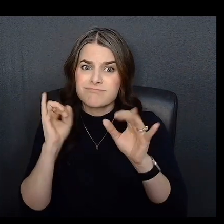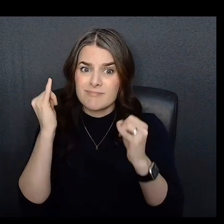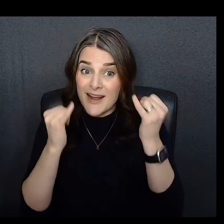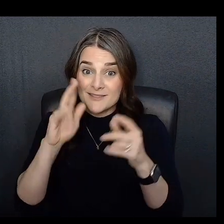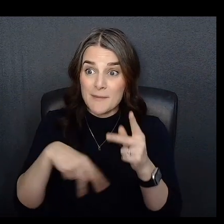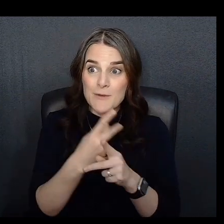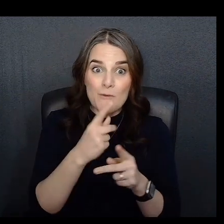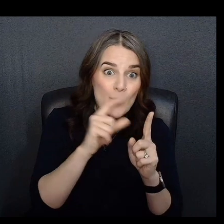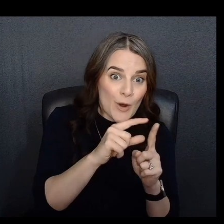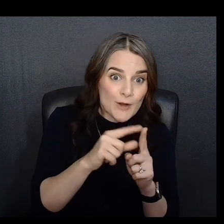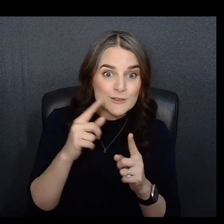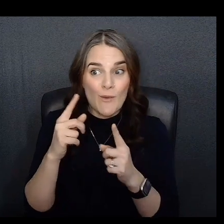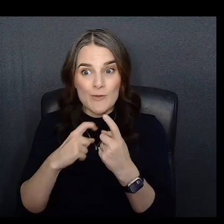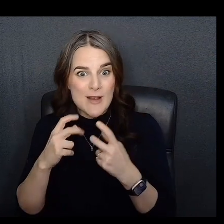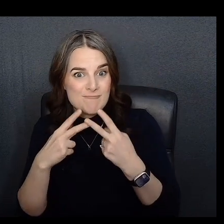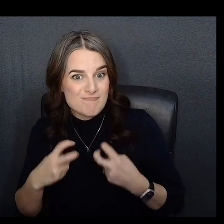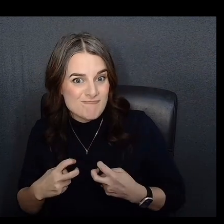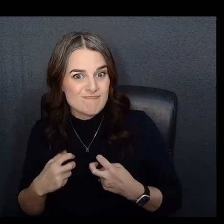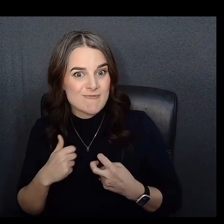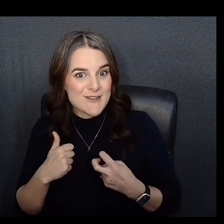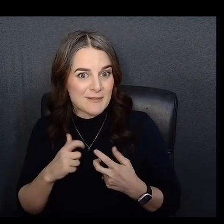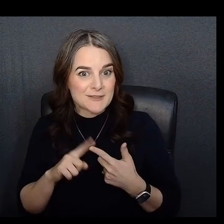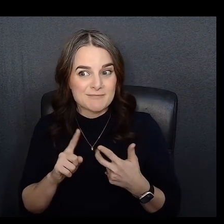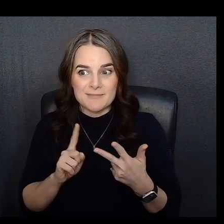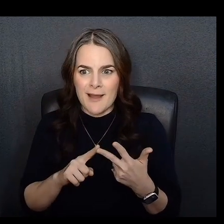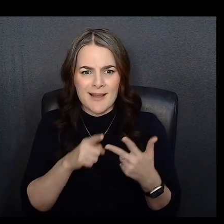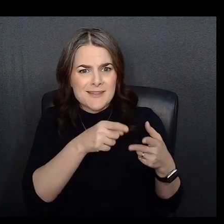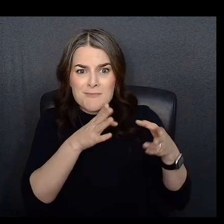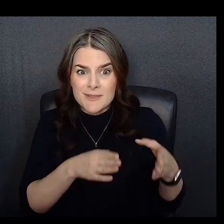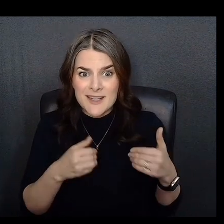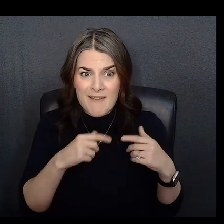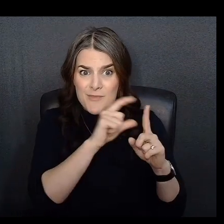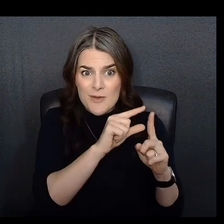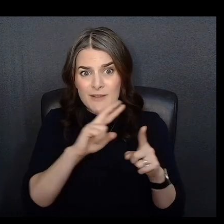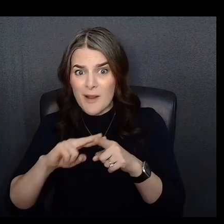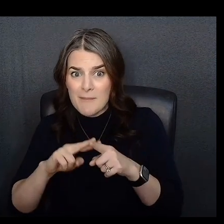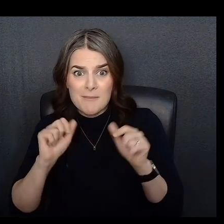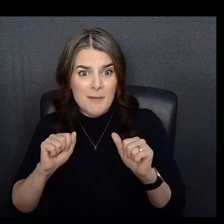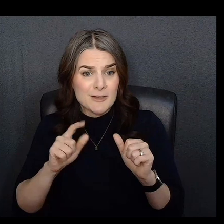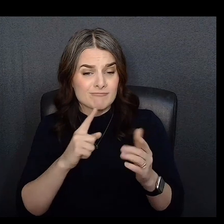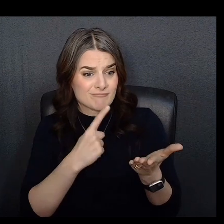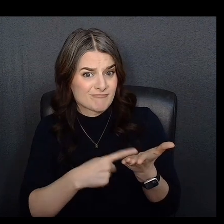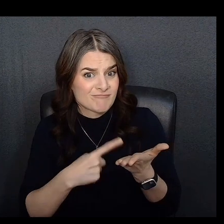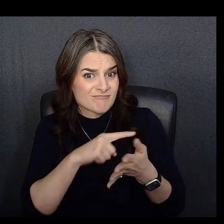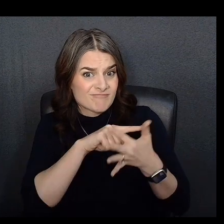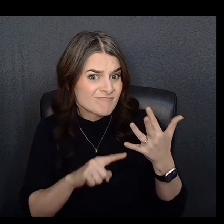can we ask ourselves? Does the person have the words or vocabulary to talk about these areas on their device?